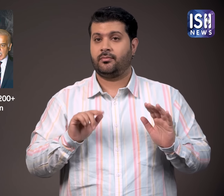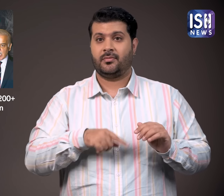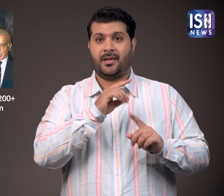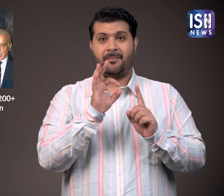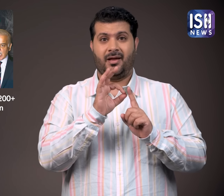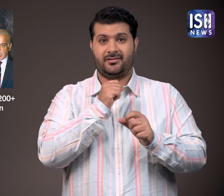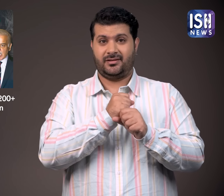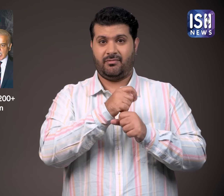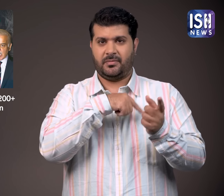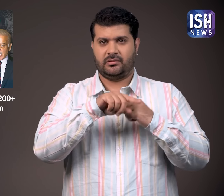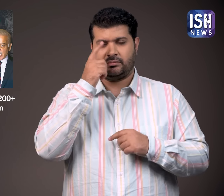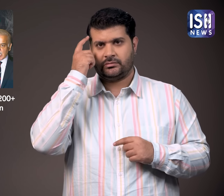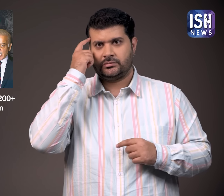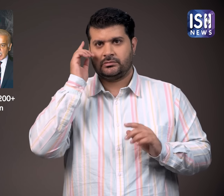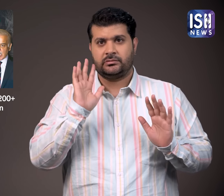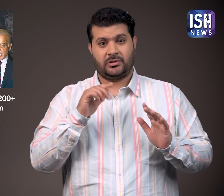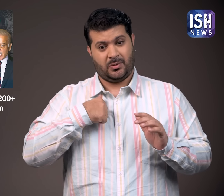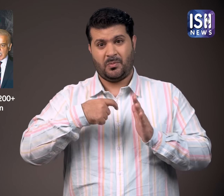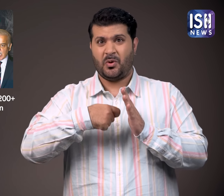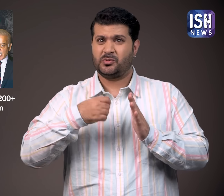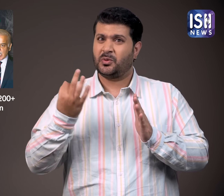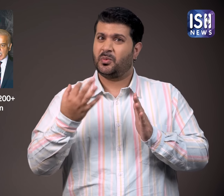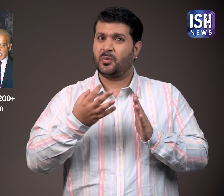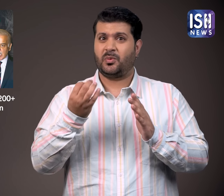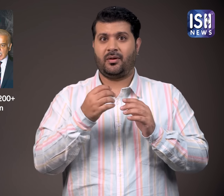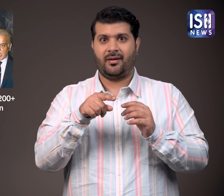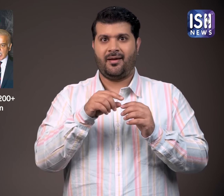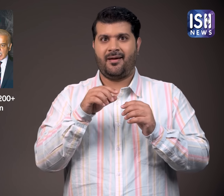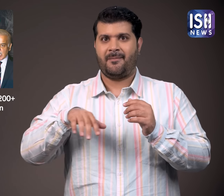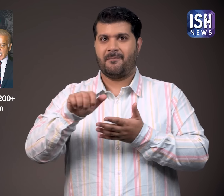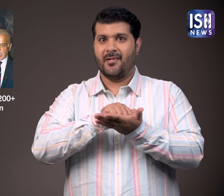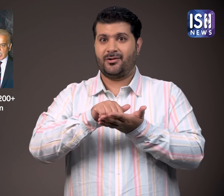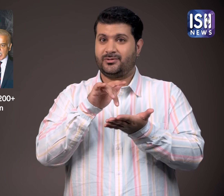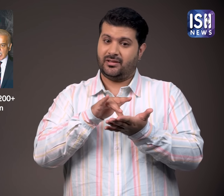The Pakistan government may now even think of not starting new projects in Balochistan